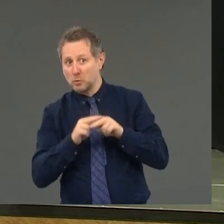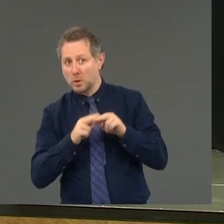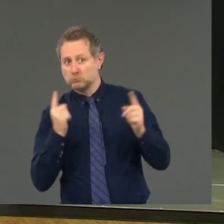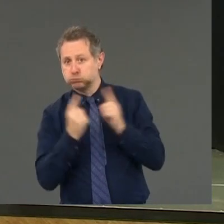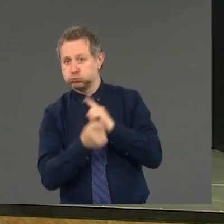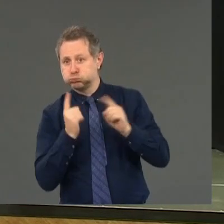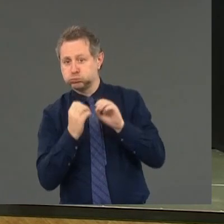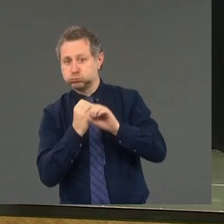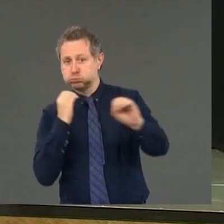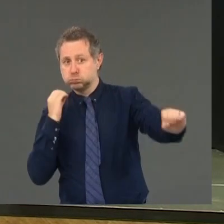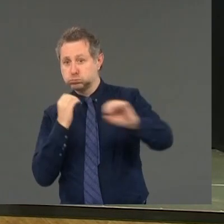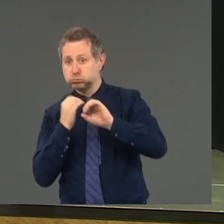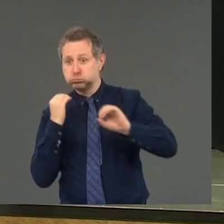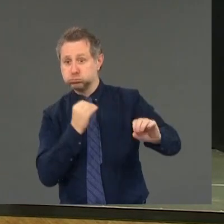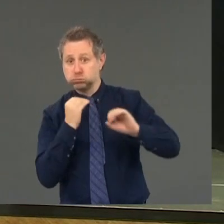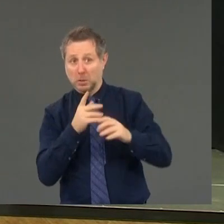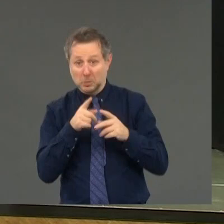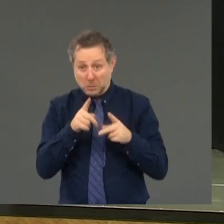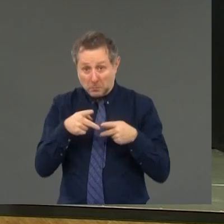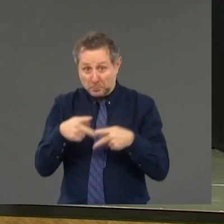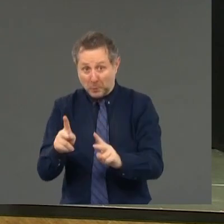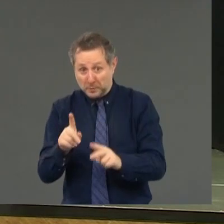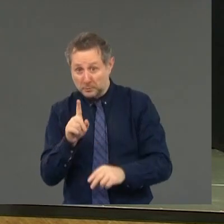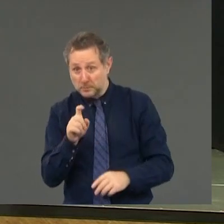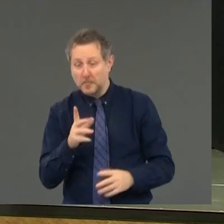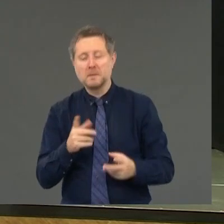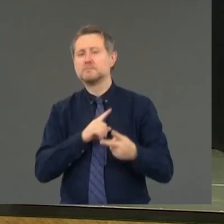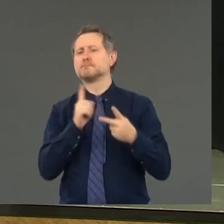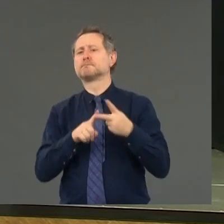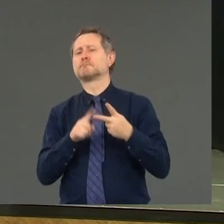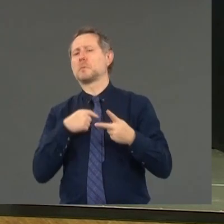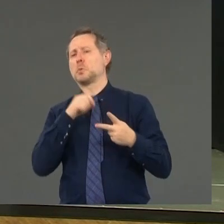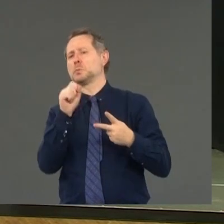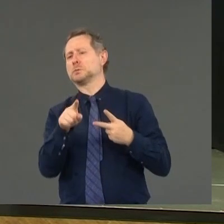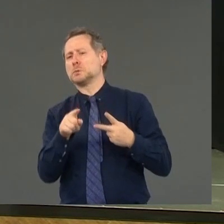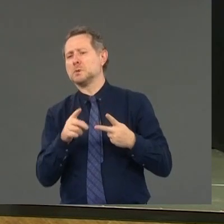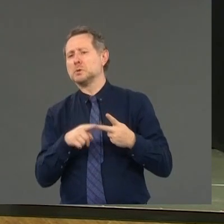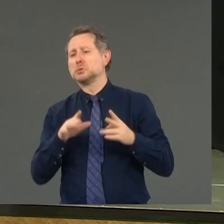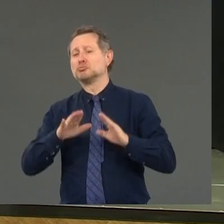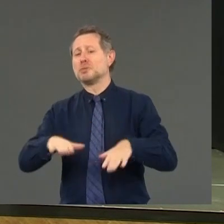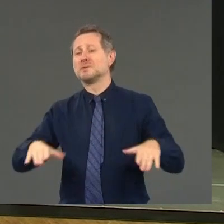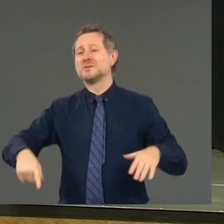PHIL LANG, THE LONG ISLAND PRESIDENT SAID HE IS LOOKING TO THE STATE FOR GUIDANCE TO RUN